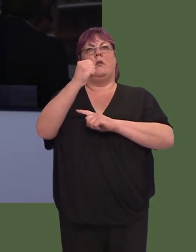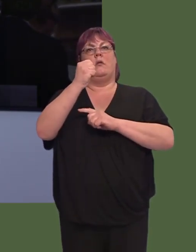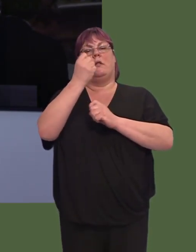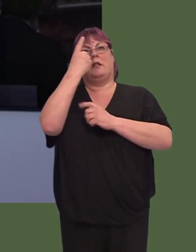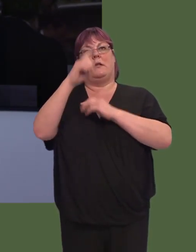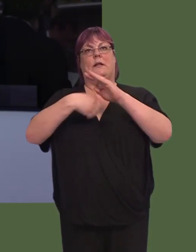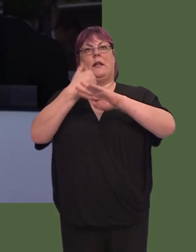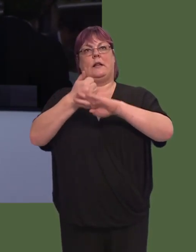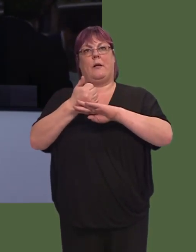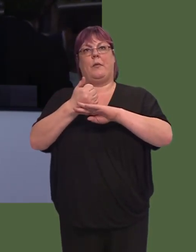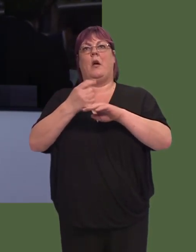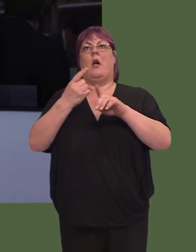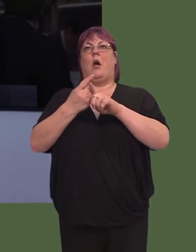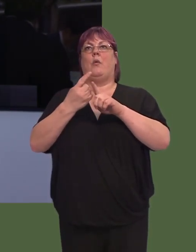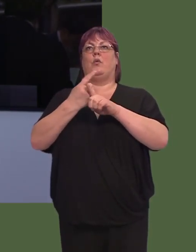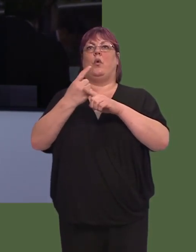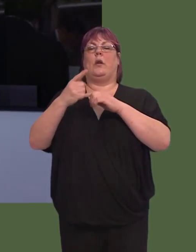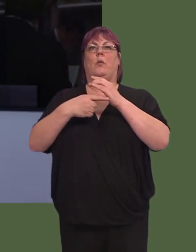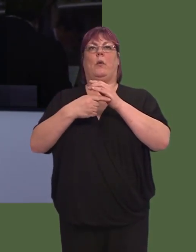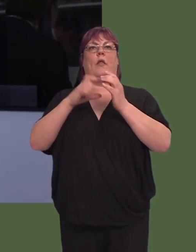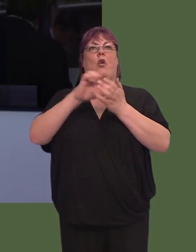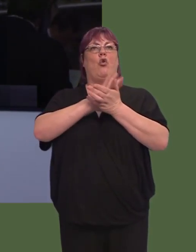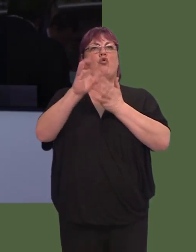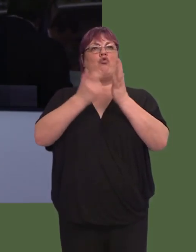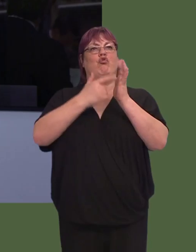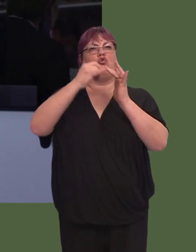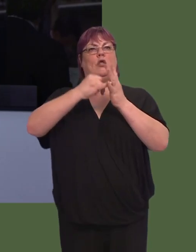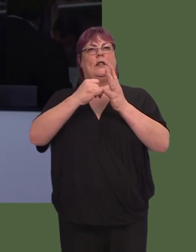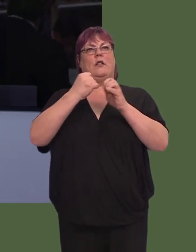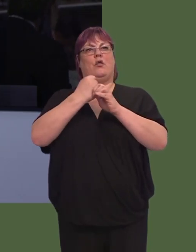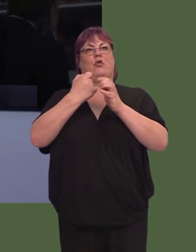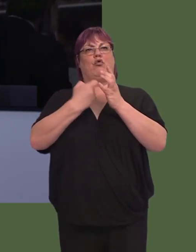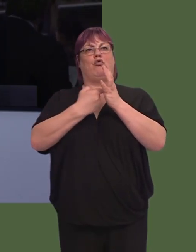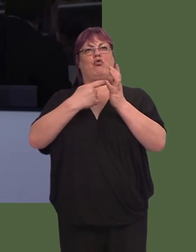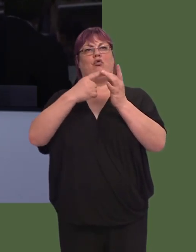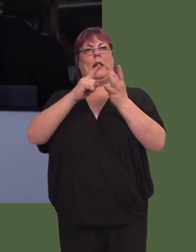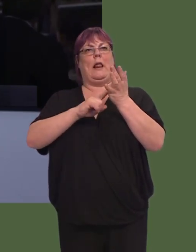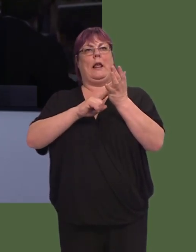of State for Transport, Chris Graylingóa proposal developed by a partnership of public